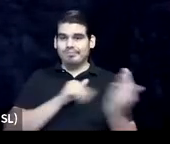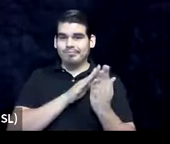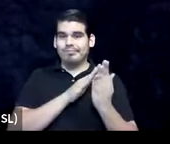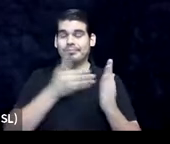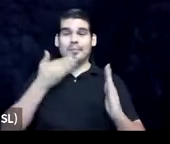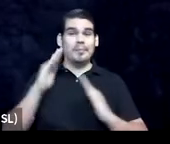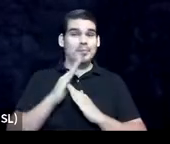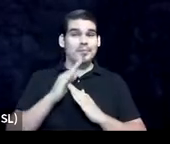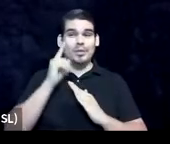here we go.